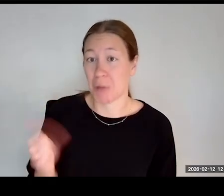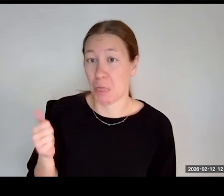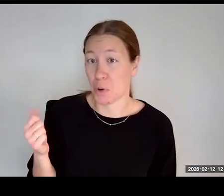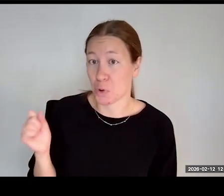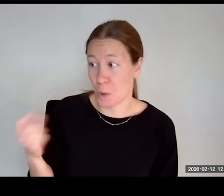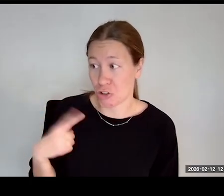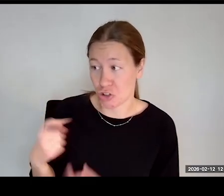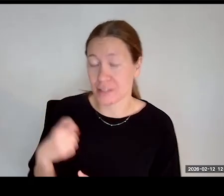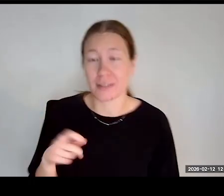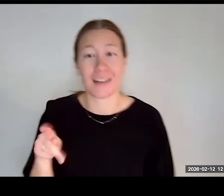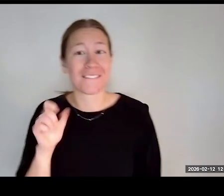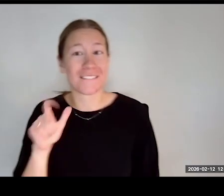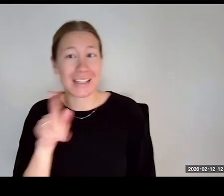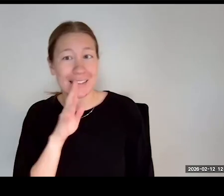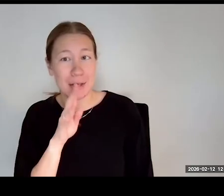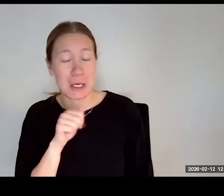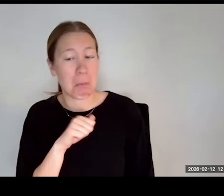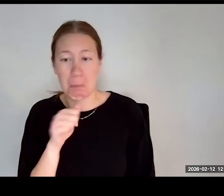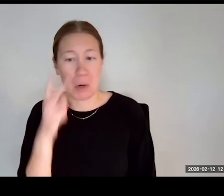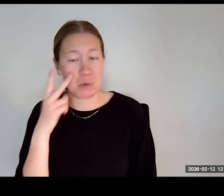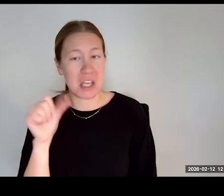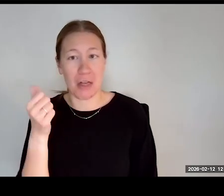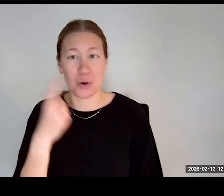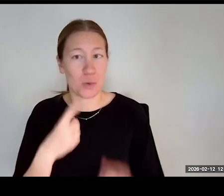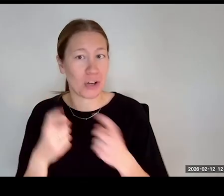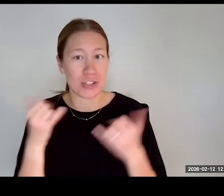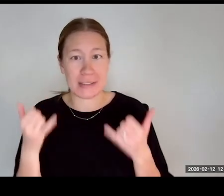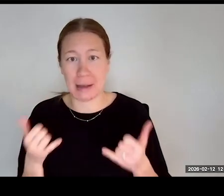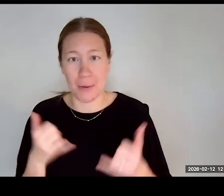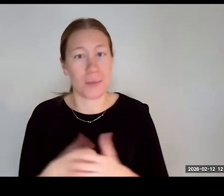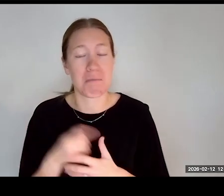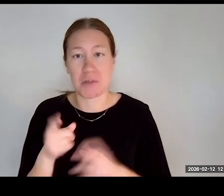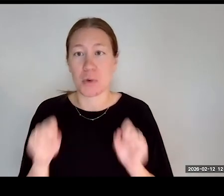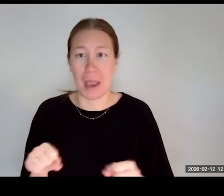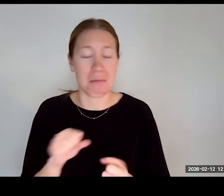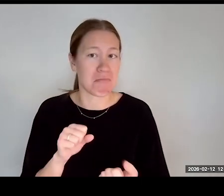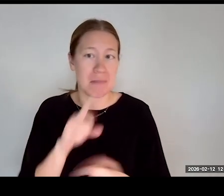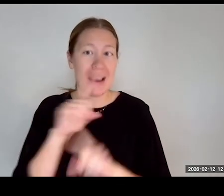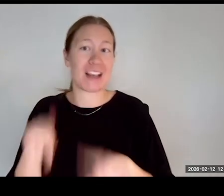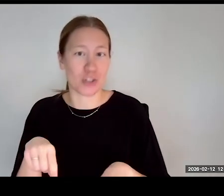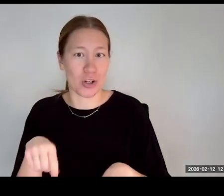This is Phil, again, I don't see any other questions that you can address right now. I'll type a few more responses